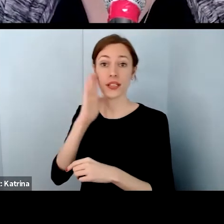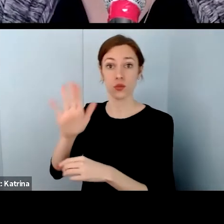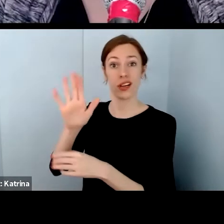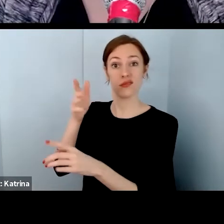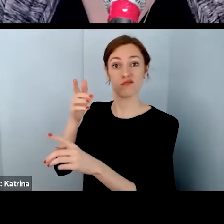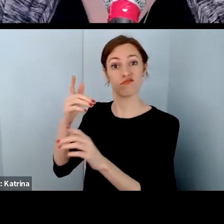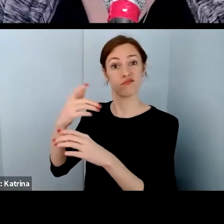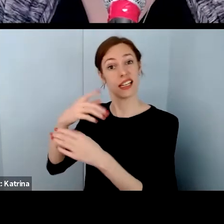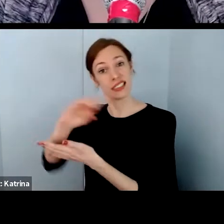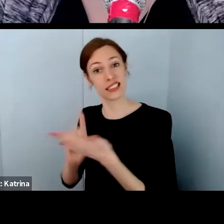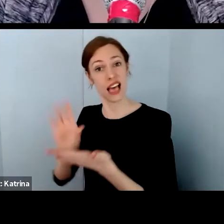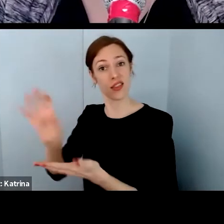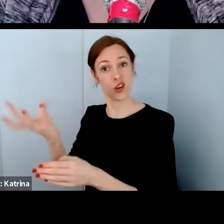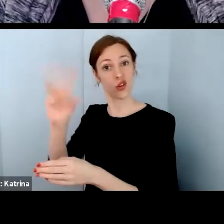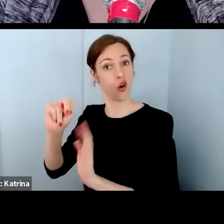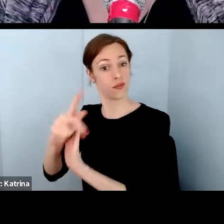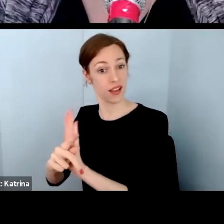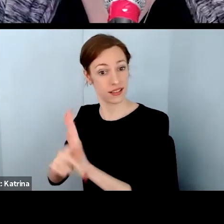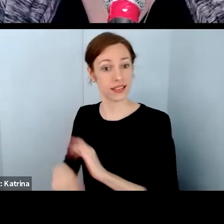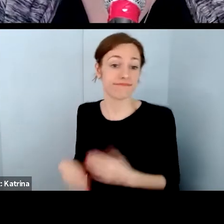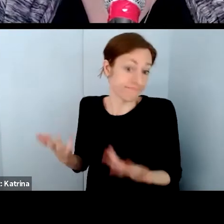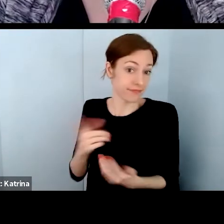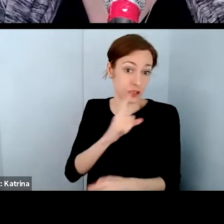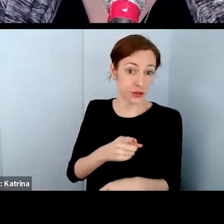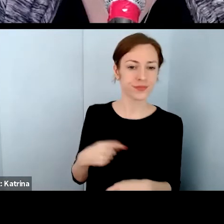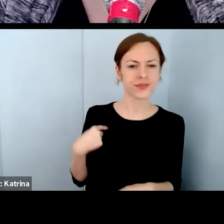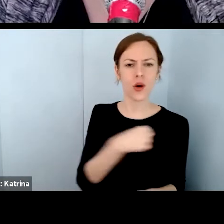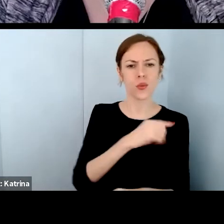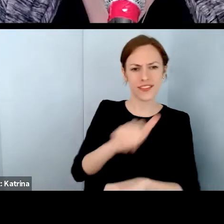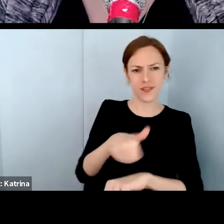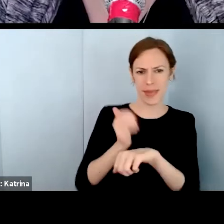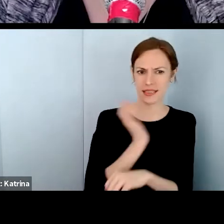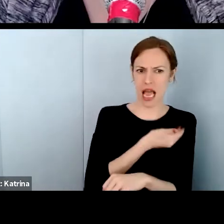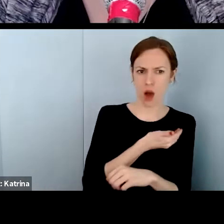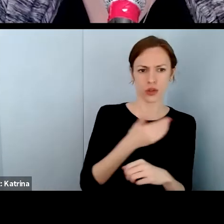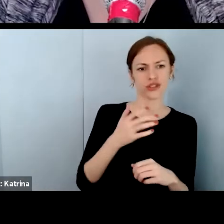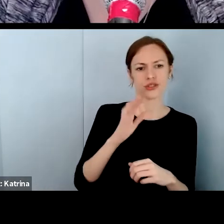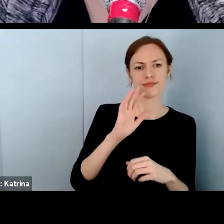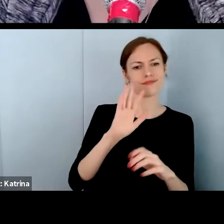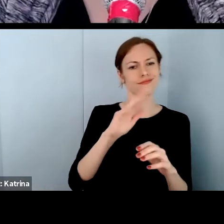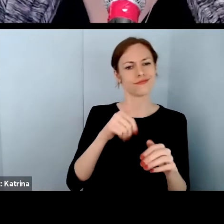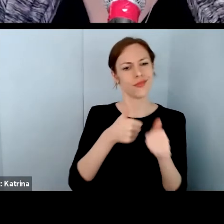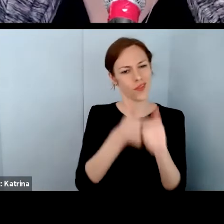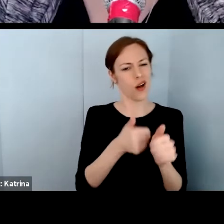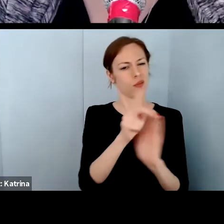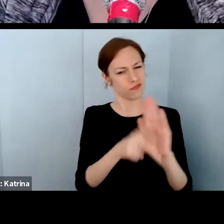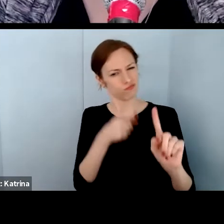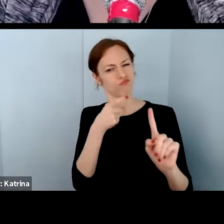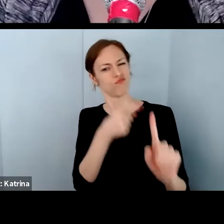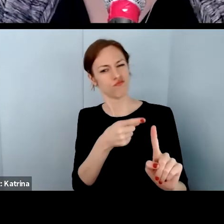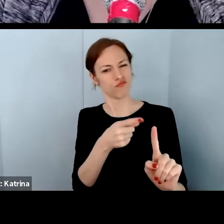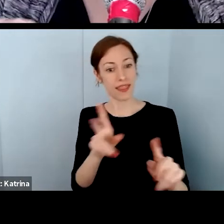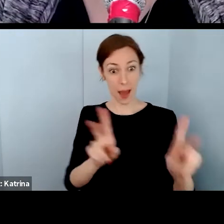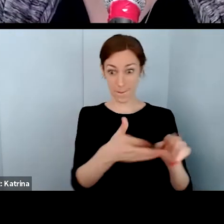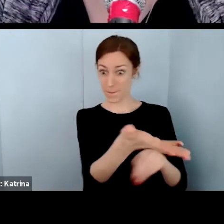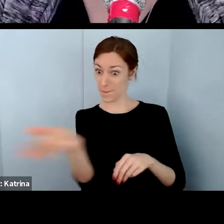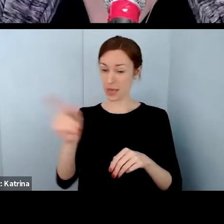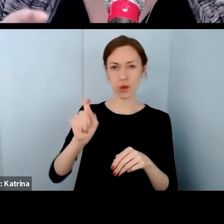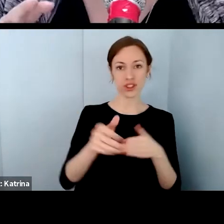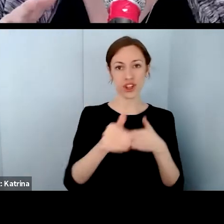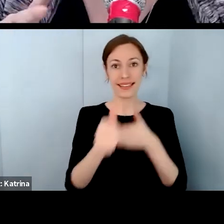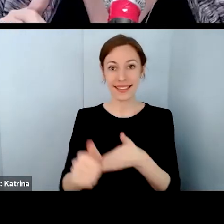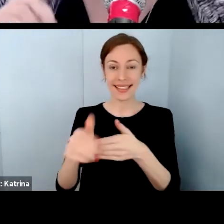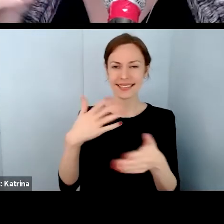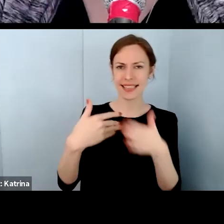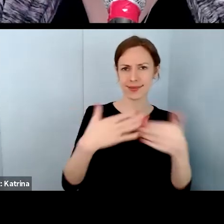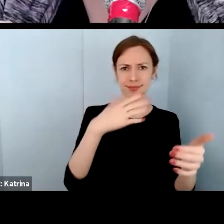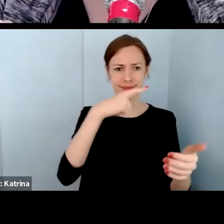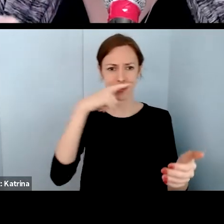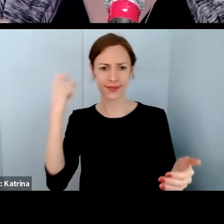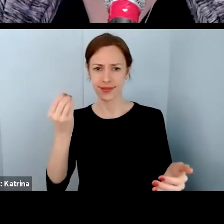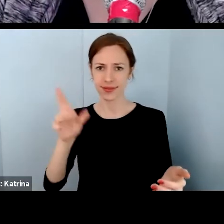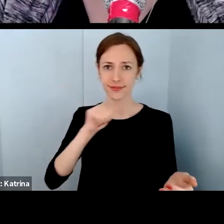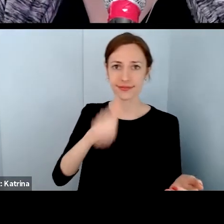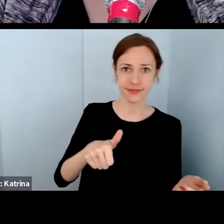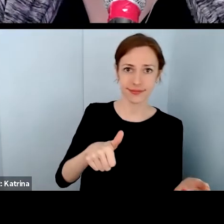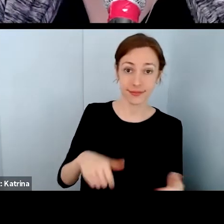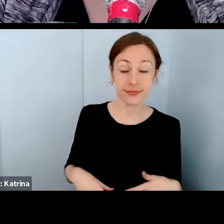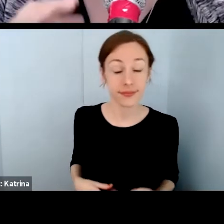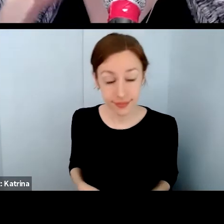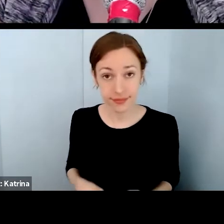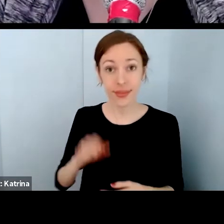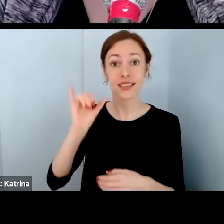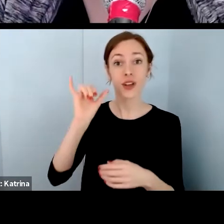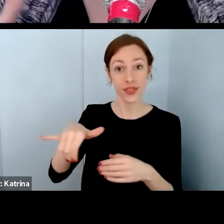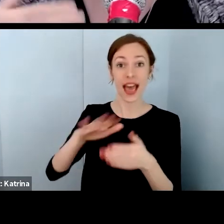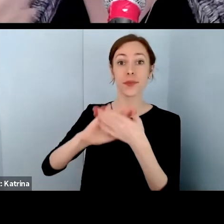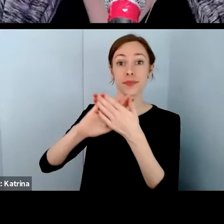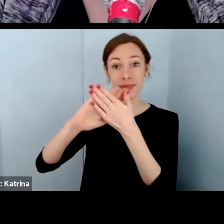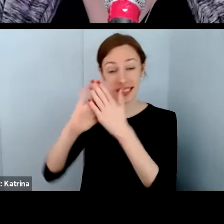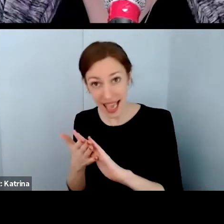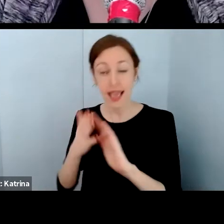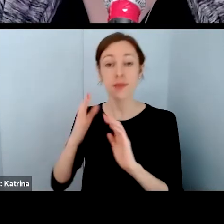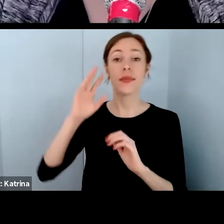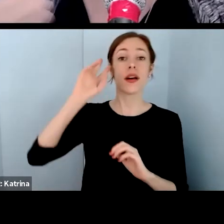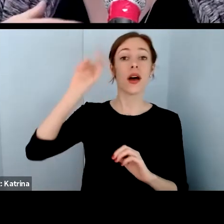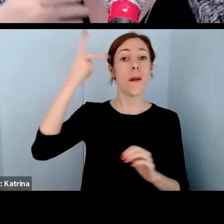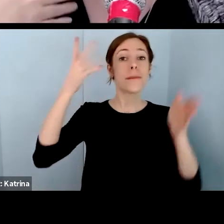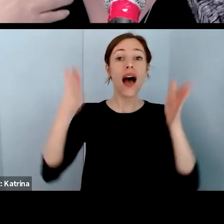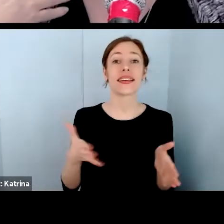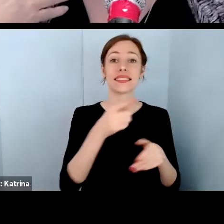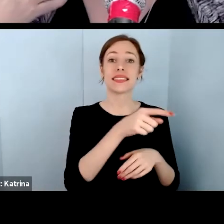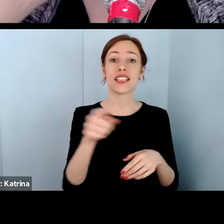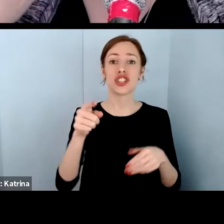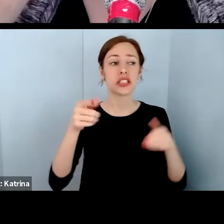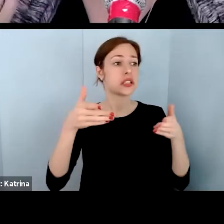Me says we've based ours on the principle that people should be able to hear from those who wish to lead them warts and all. So this policy actually created a carve out for politicians to be able to say whatever they want to use Facebook's targeted advertising